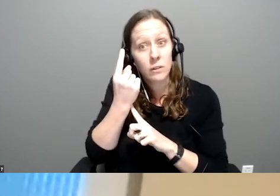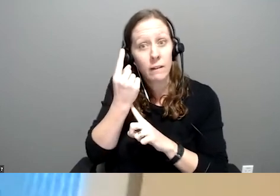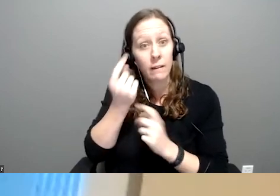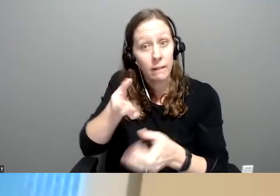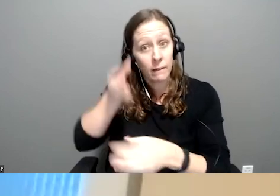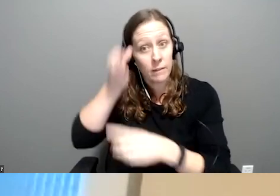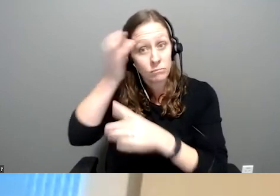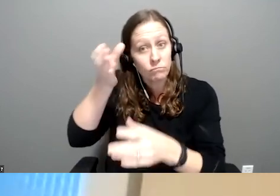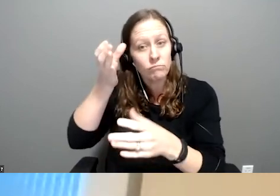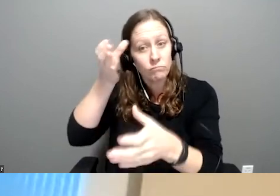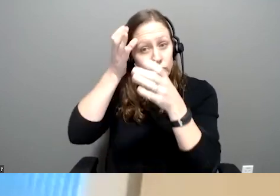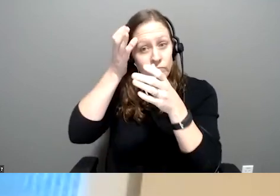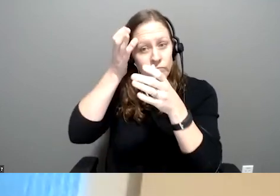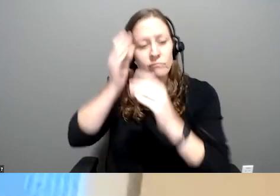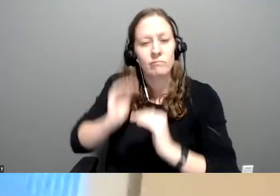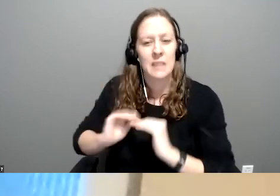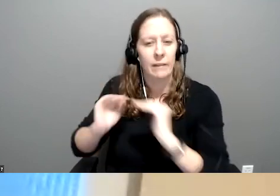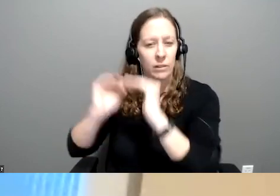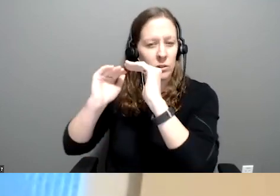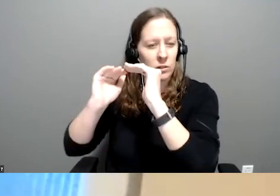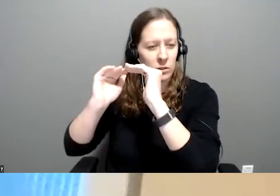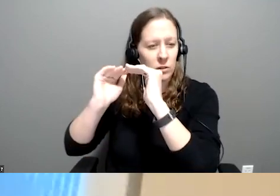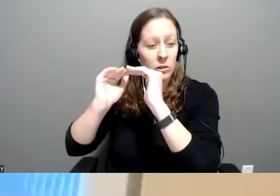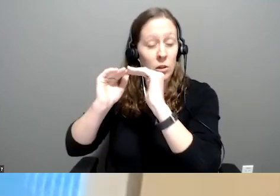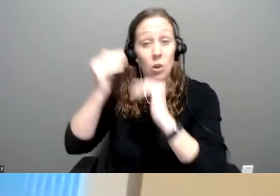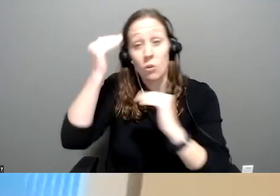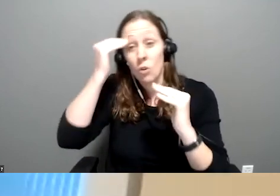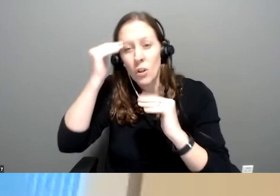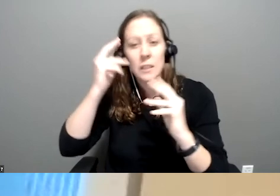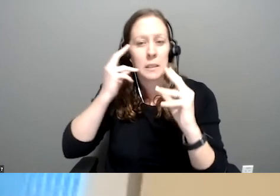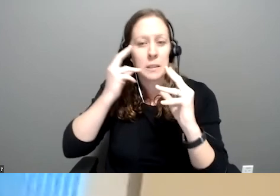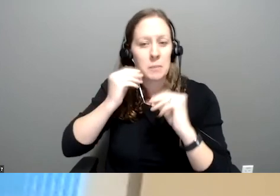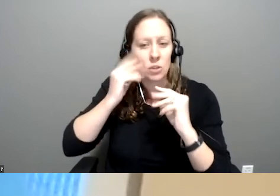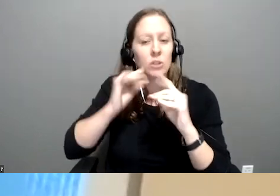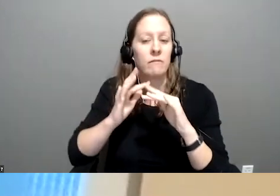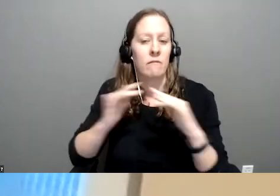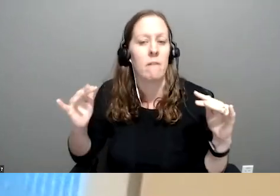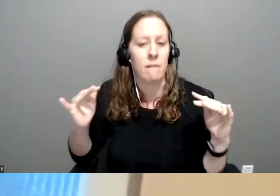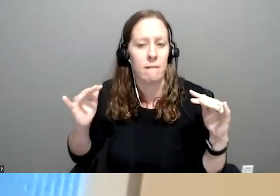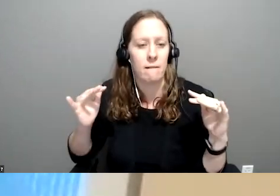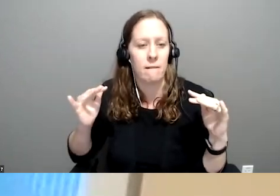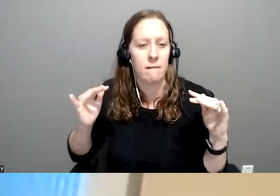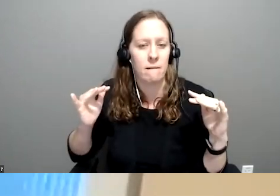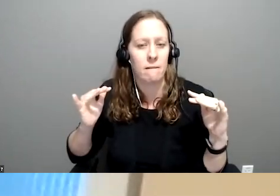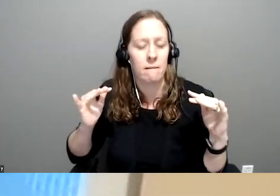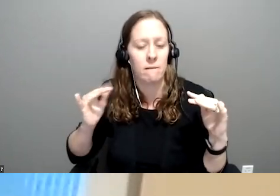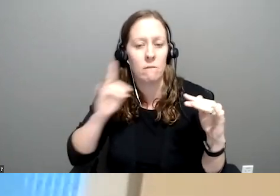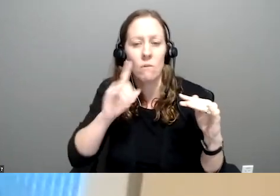as well as knowledge and experience, when working with people with disabilities. So one piece of